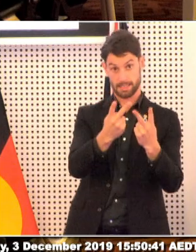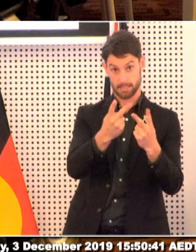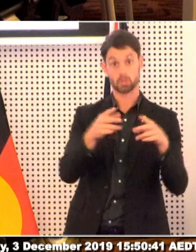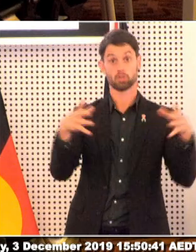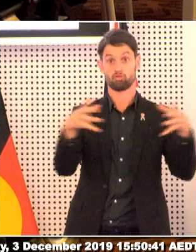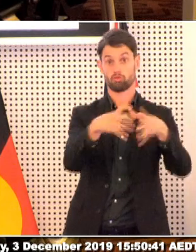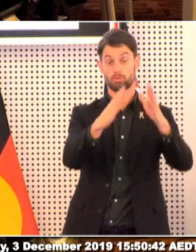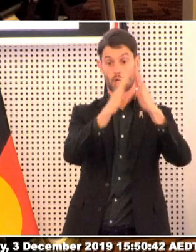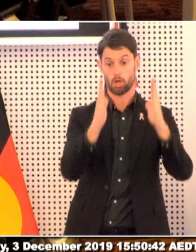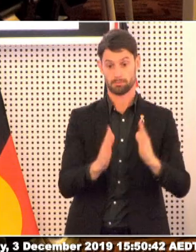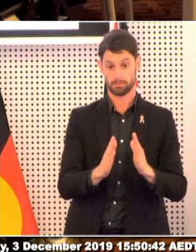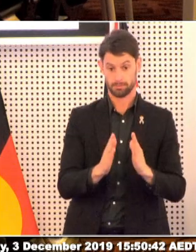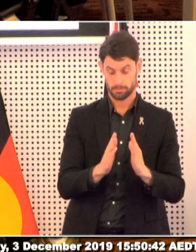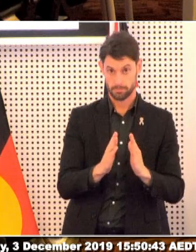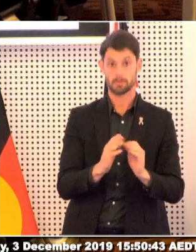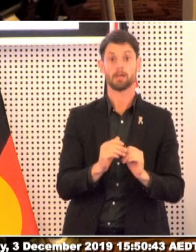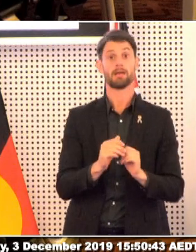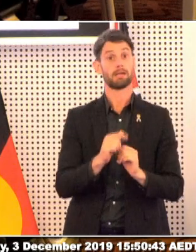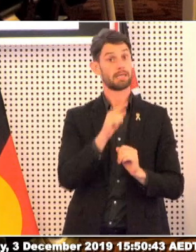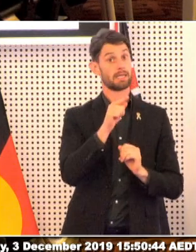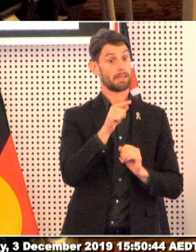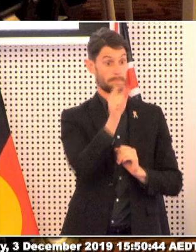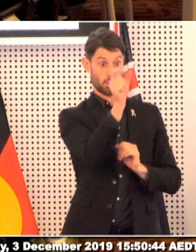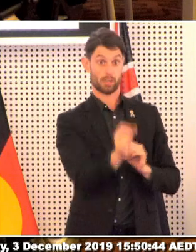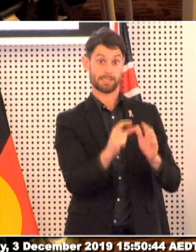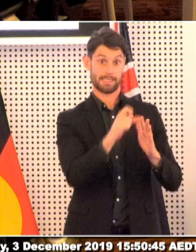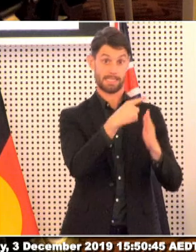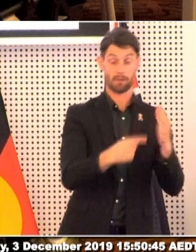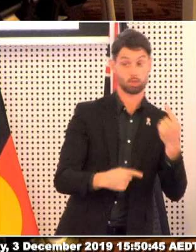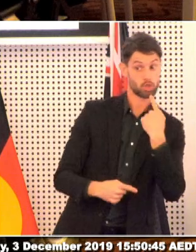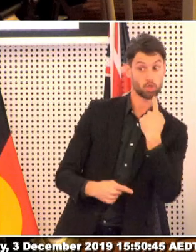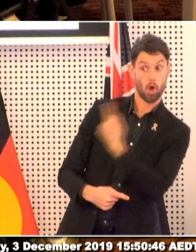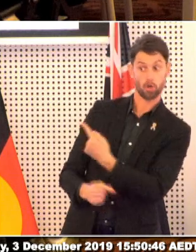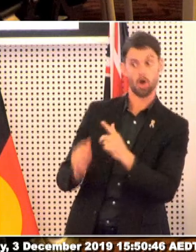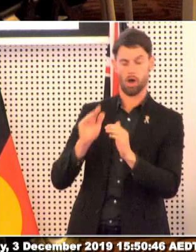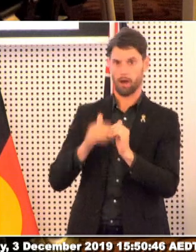told you about an incident that you haven’t been able to find in any report or the